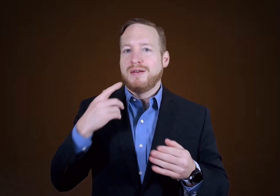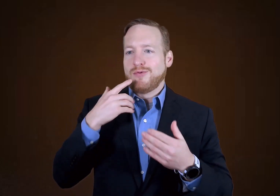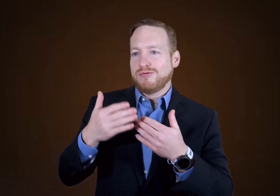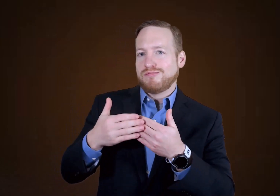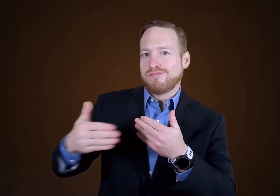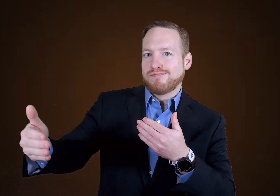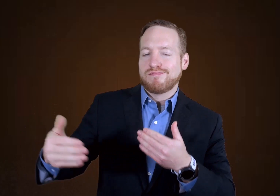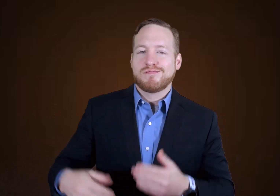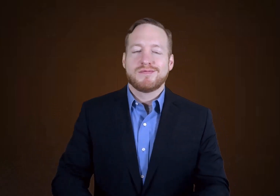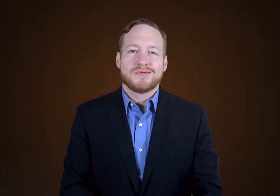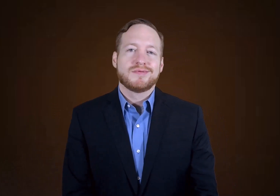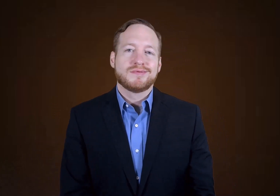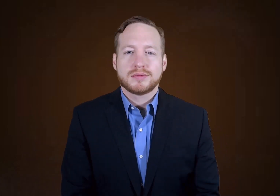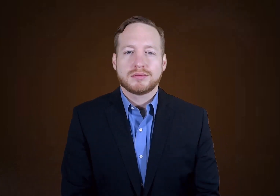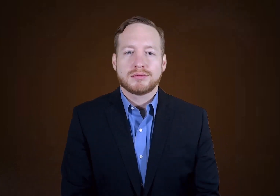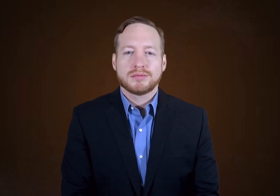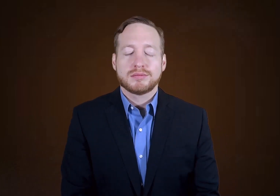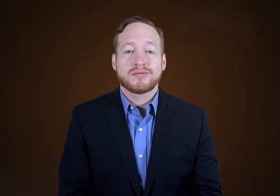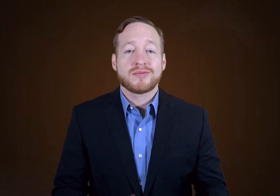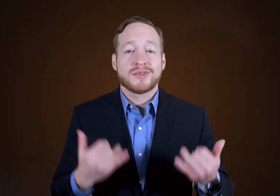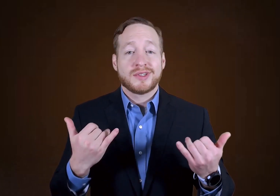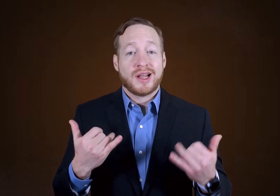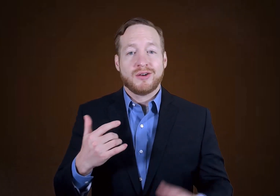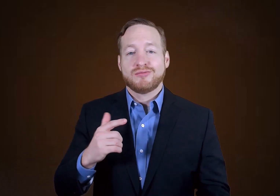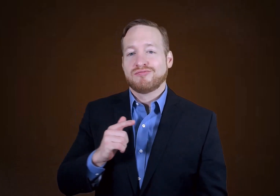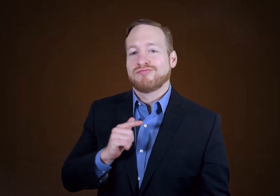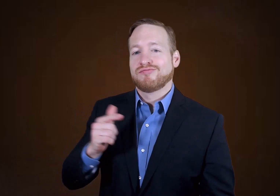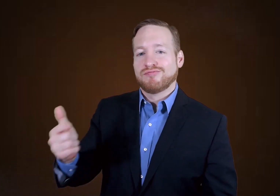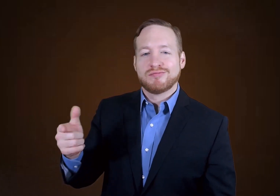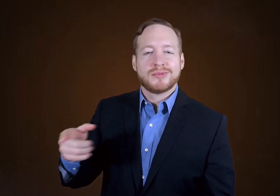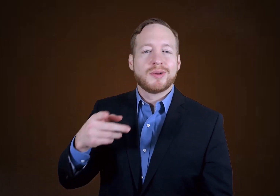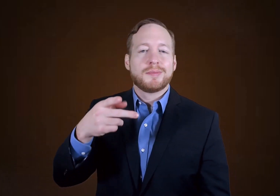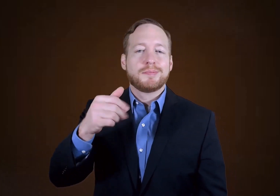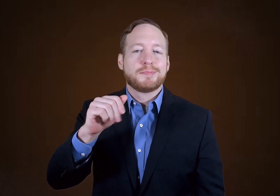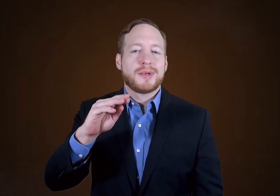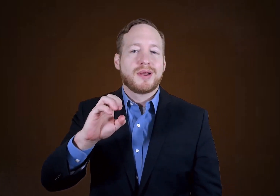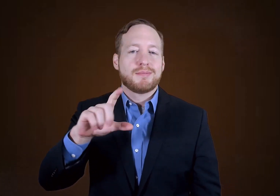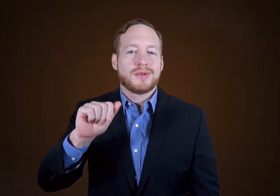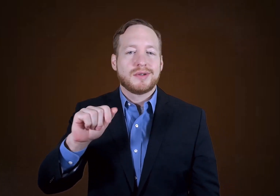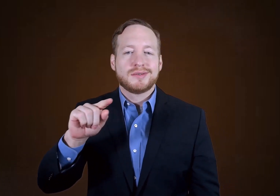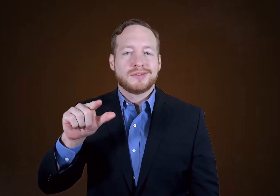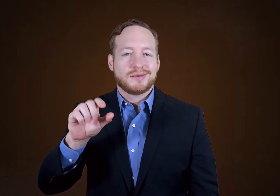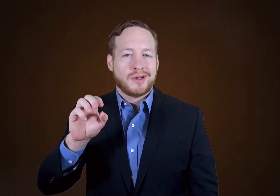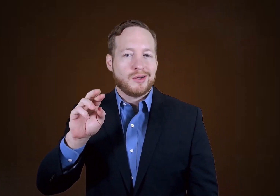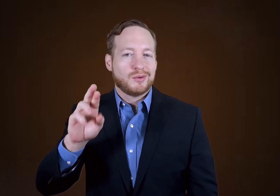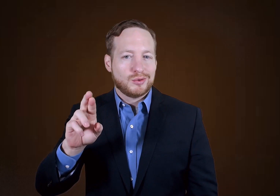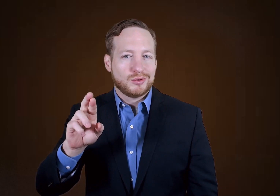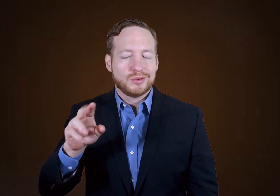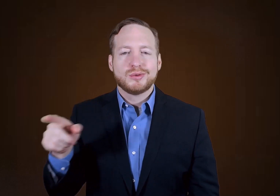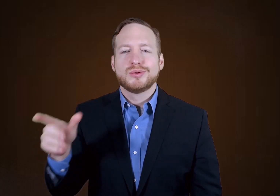remarks so that's our plan for the next two weeks I'm going to turn it over to Pam Zellner now